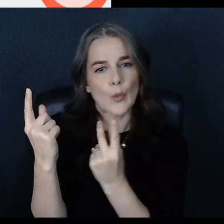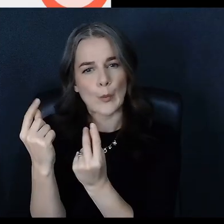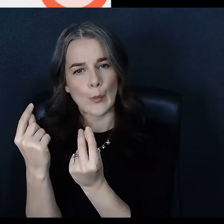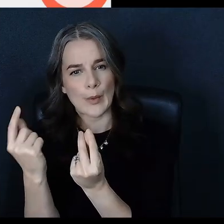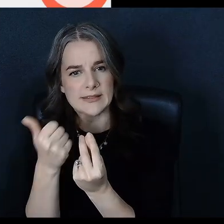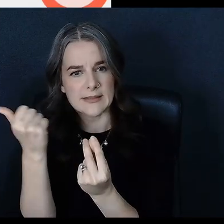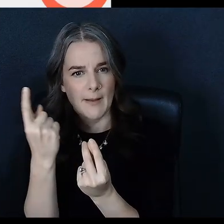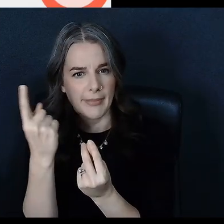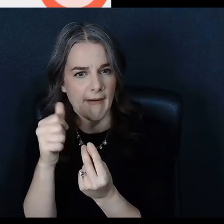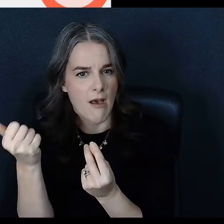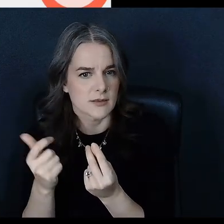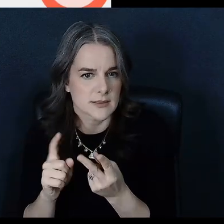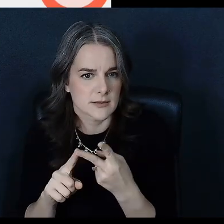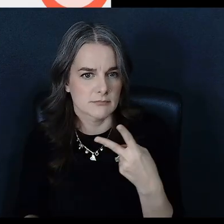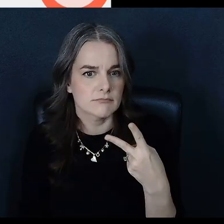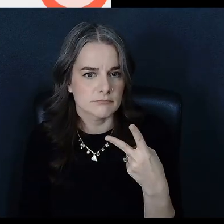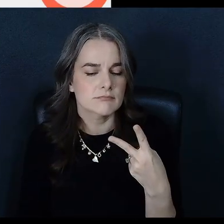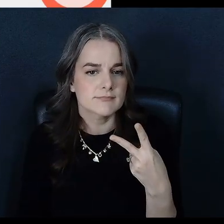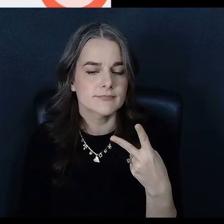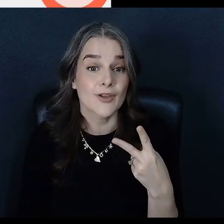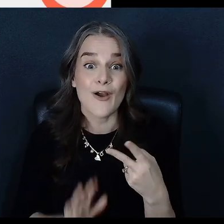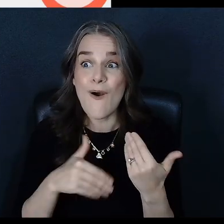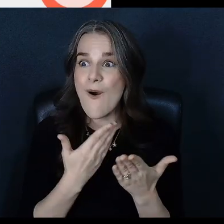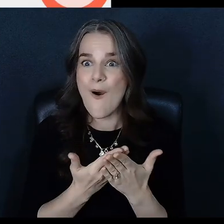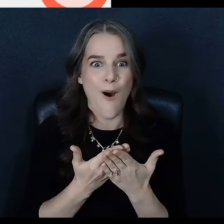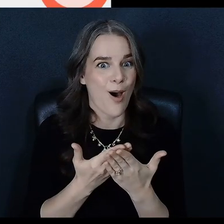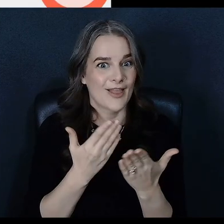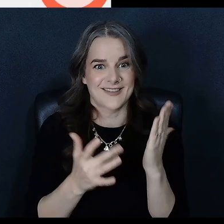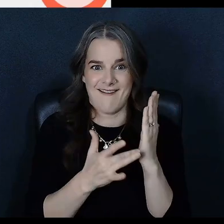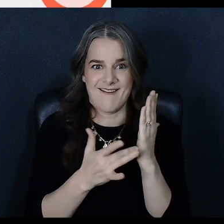And so all of our devices have speech now.